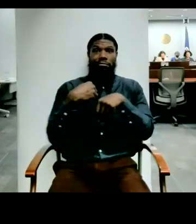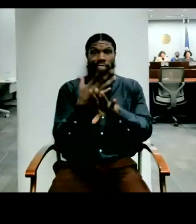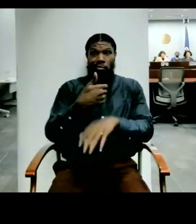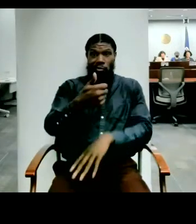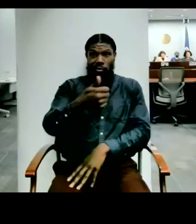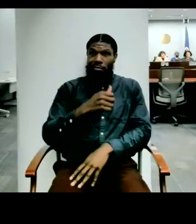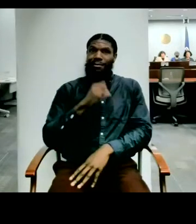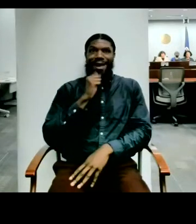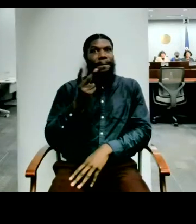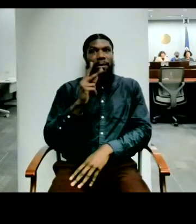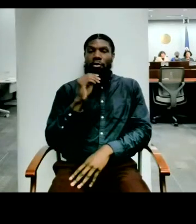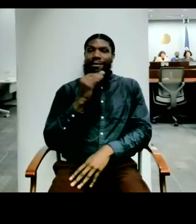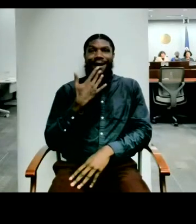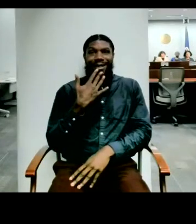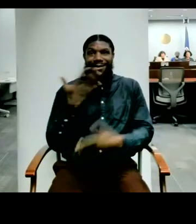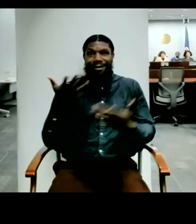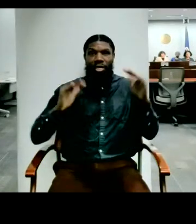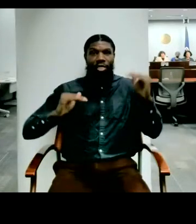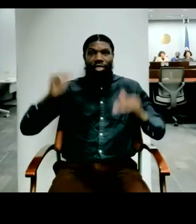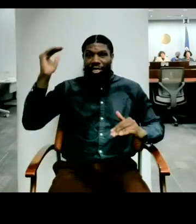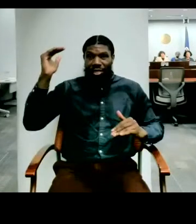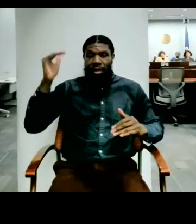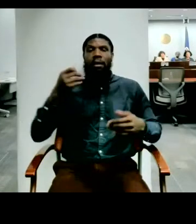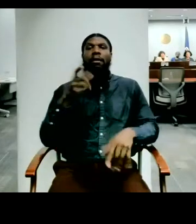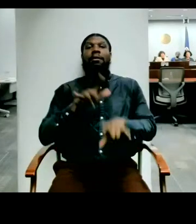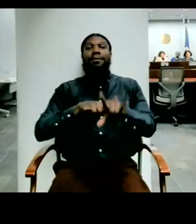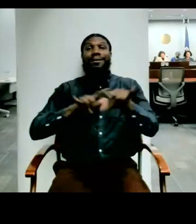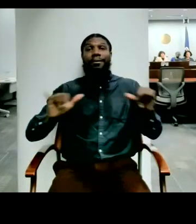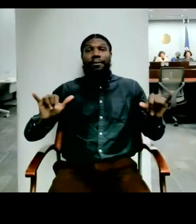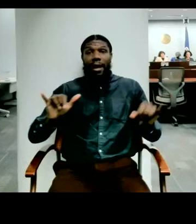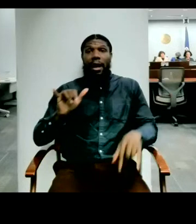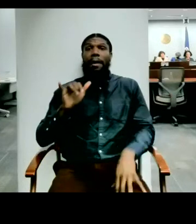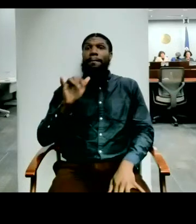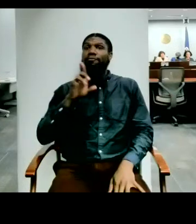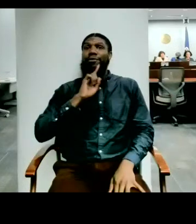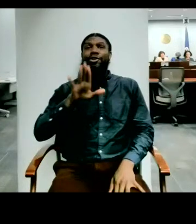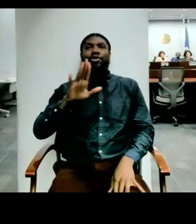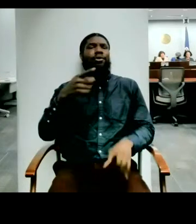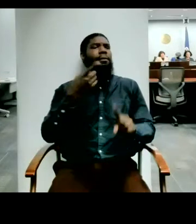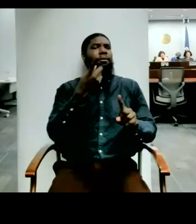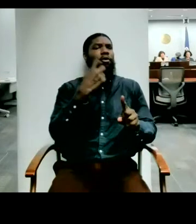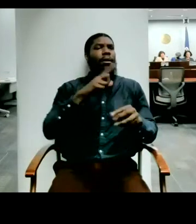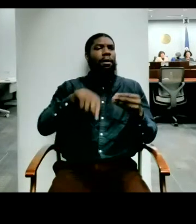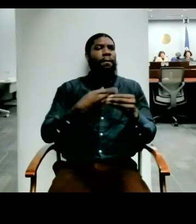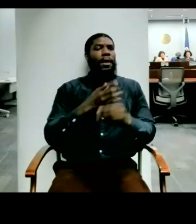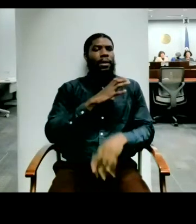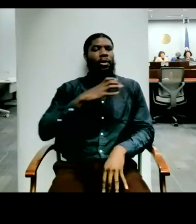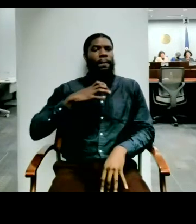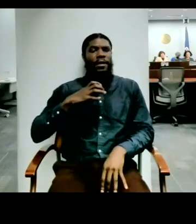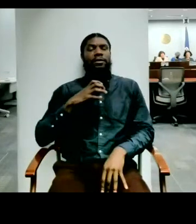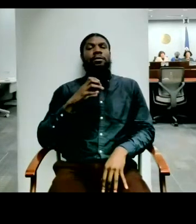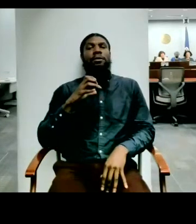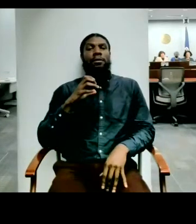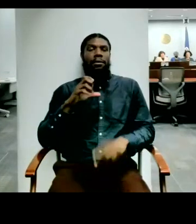So that creates disparity at the same time that goes back to your earlier question the other Commissioner asked about the question about leadership.